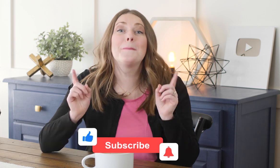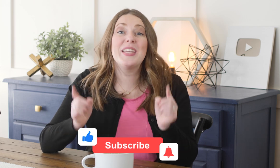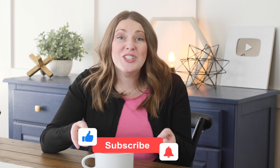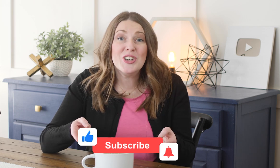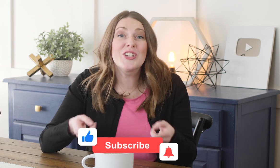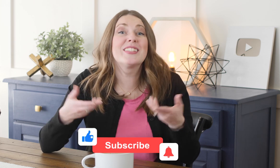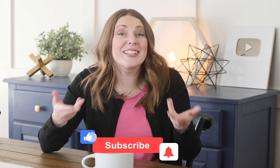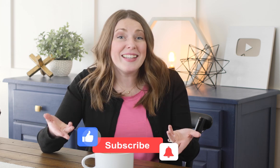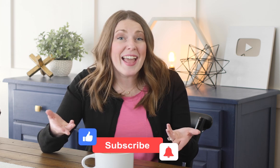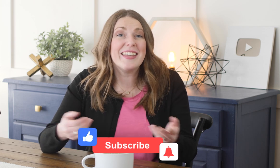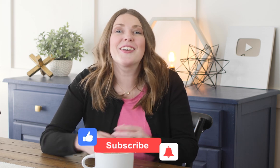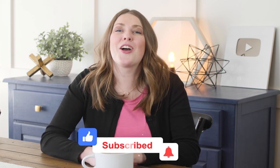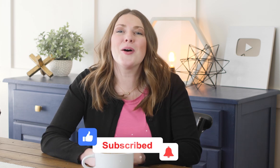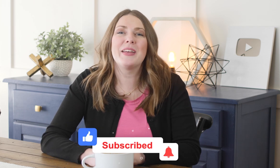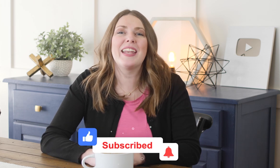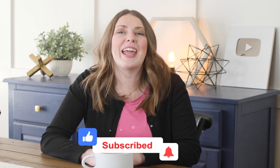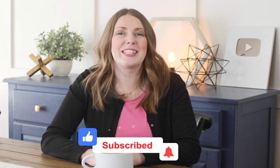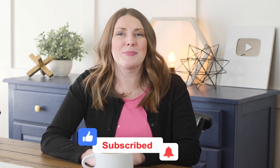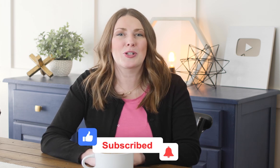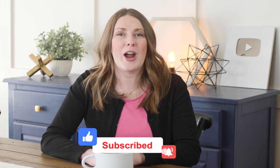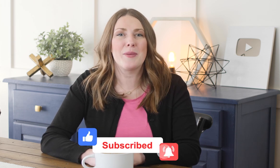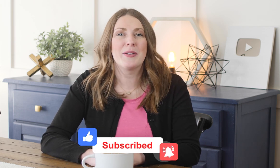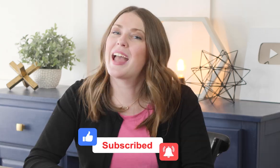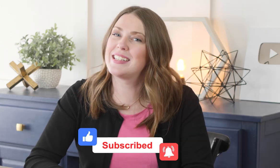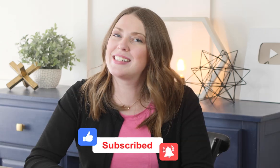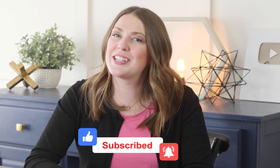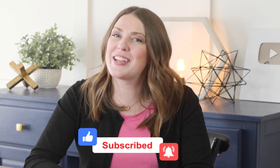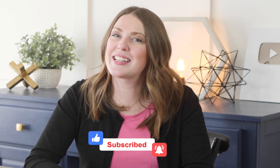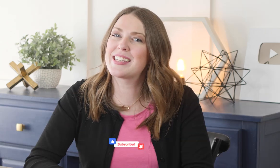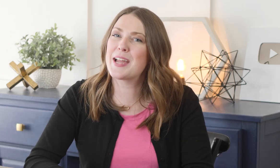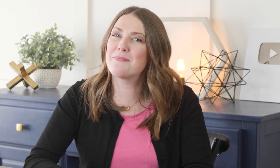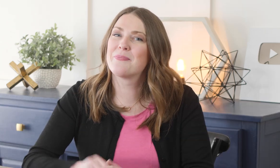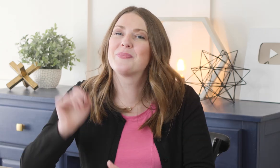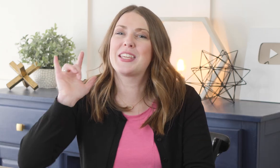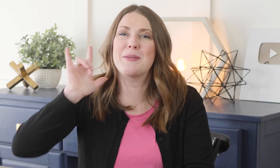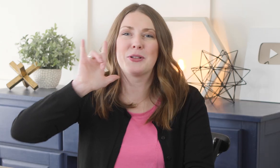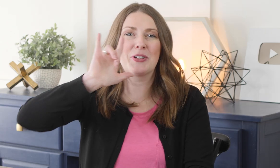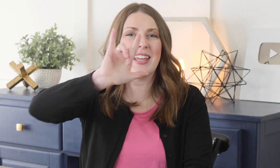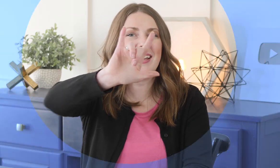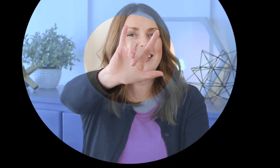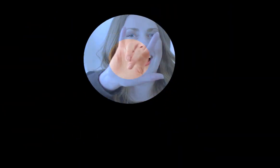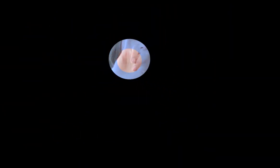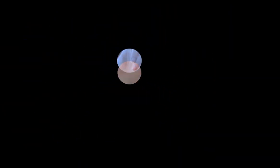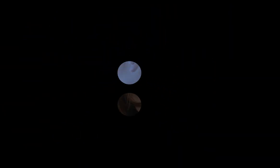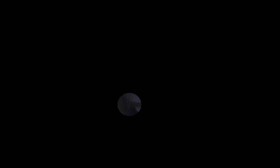be sure to like, comment, and subscribe and until next time keep learning how to sign 🤟🏼